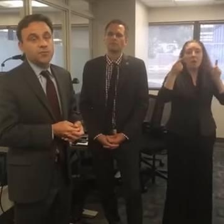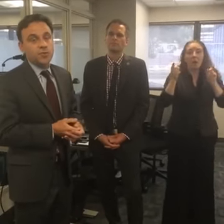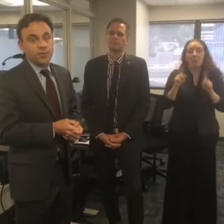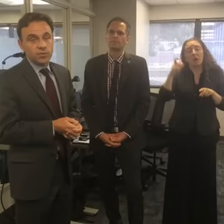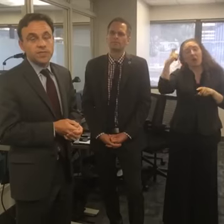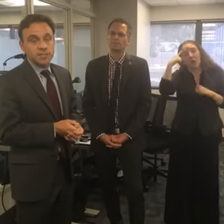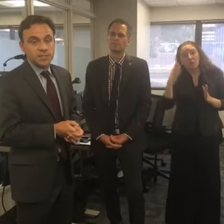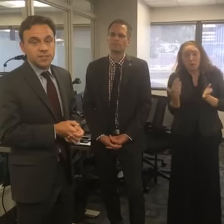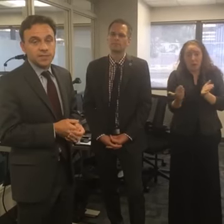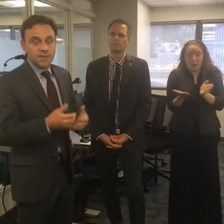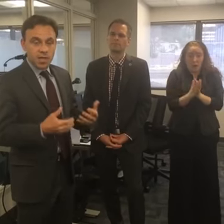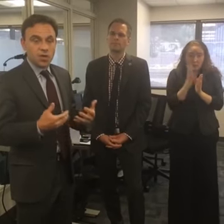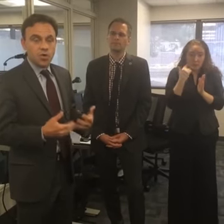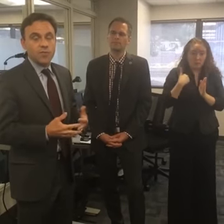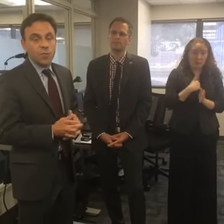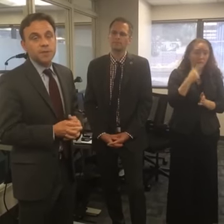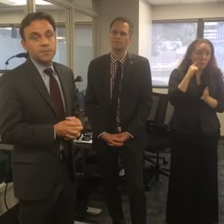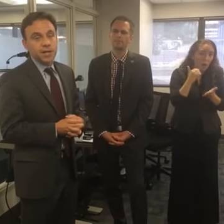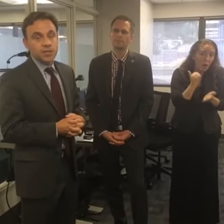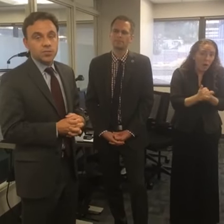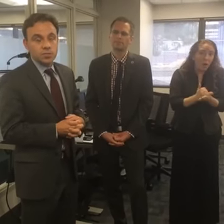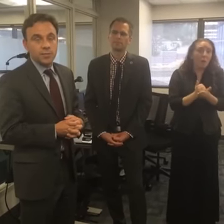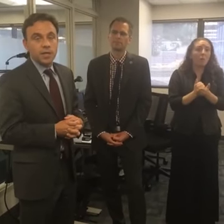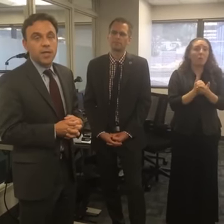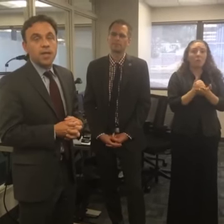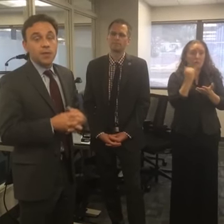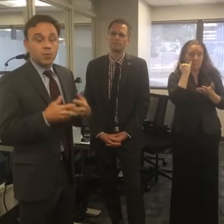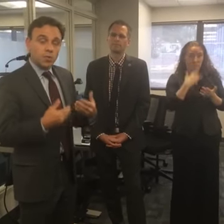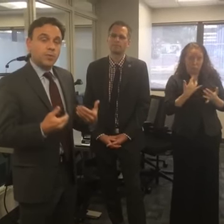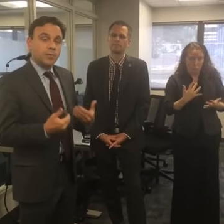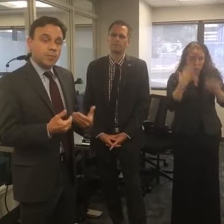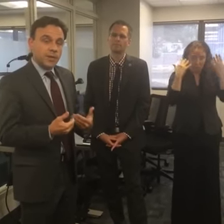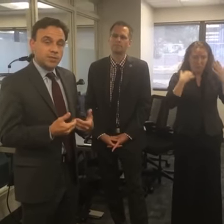for federal assistance, if they are overwhelmed by the storm, that we will be prepared to